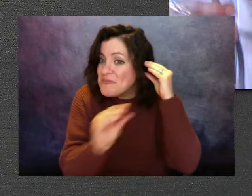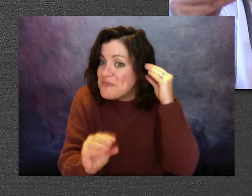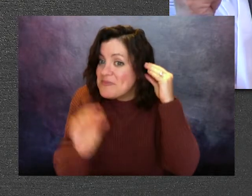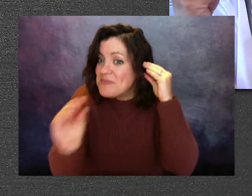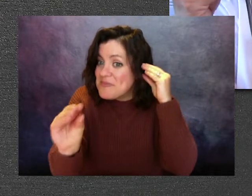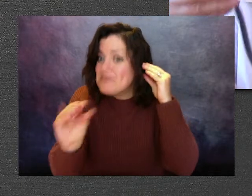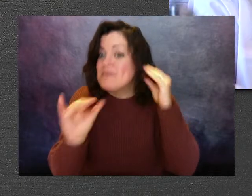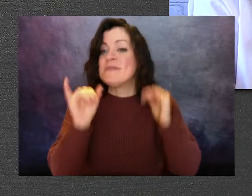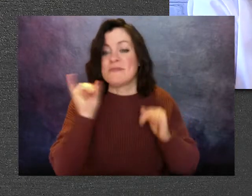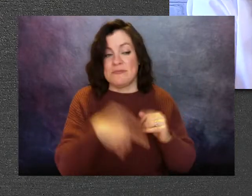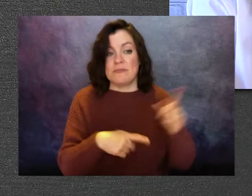but this is a real one.